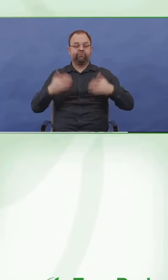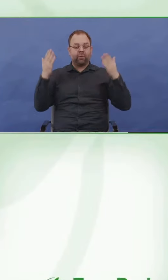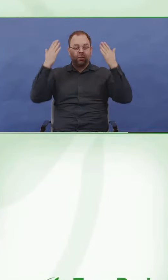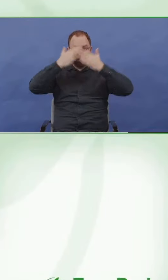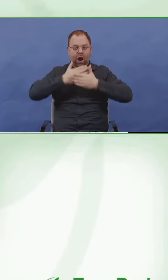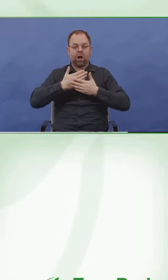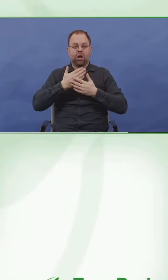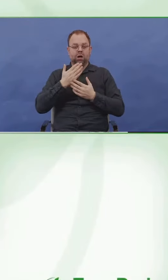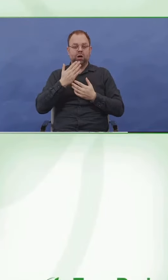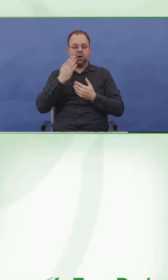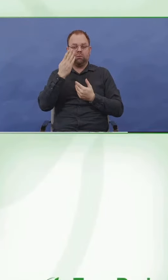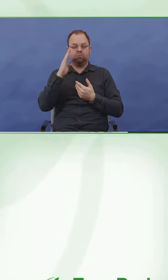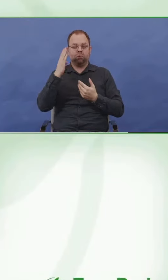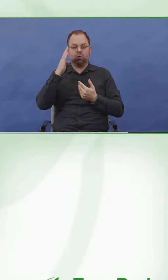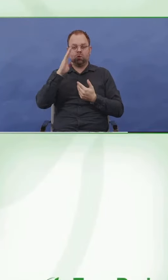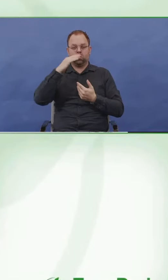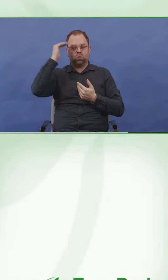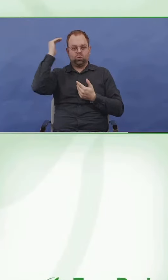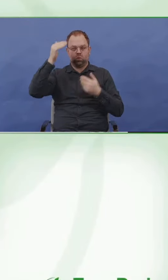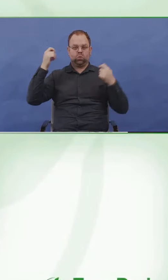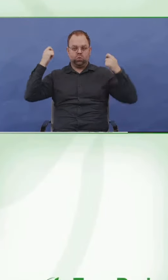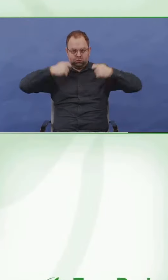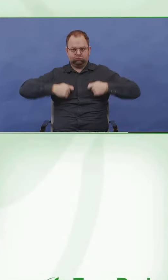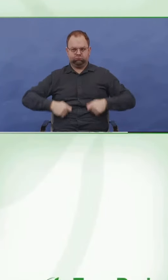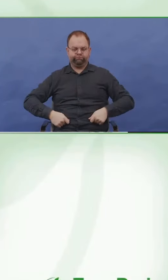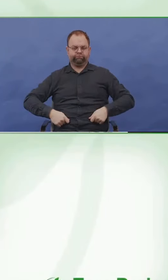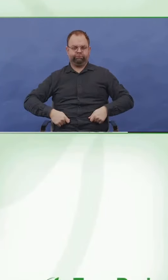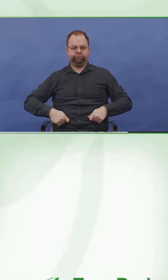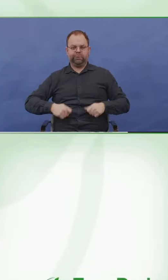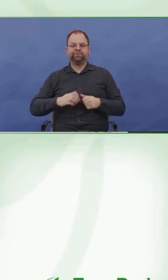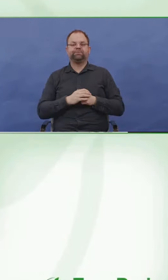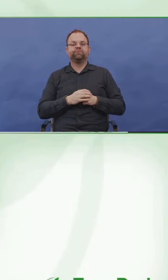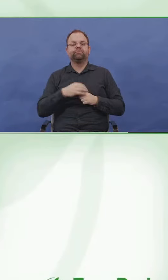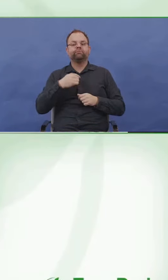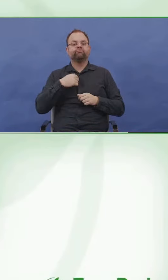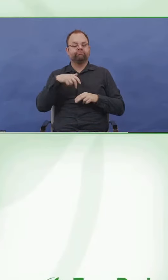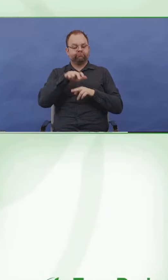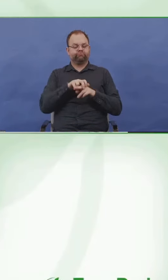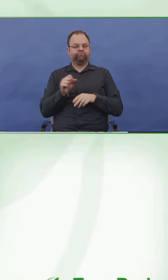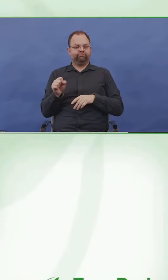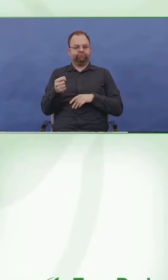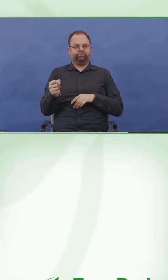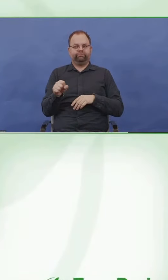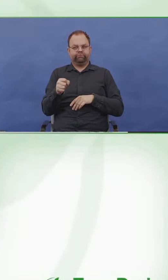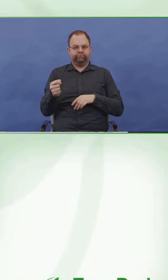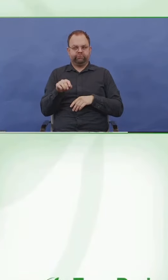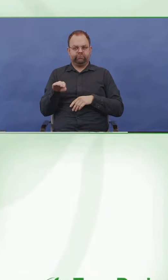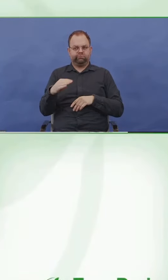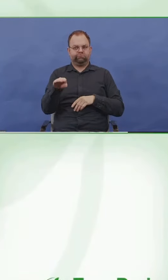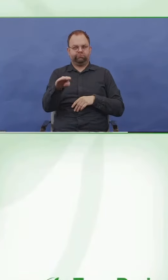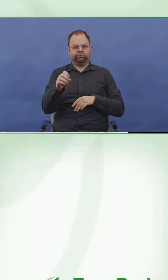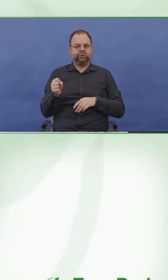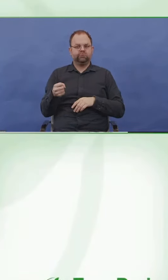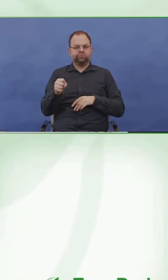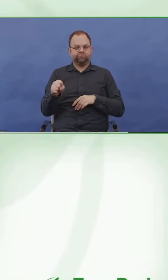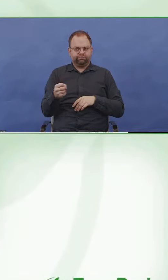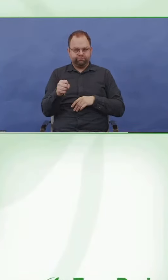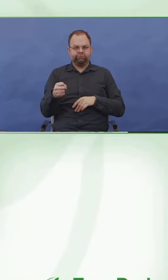if that helps you to imagine the shape. I'm happy to be here because I'm following Zero Project for years